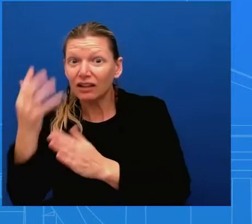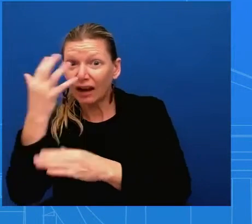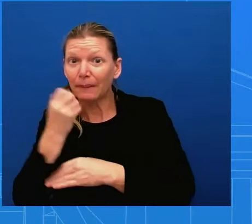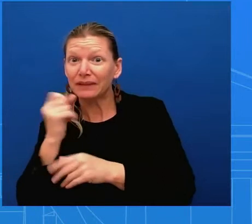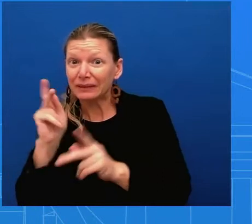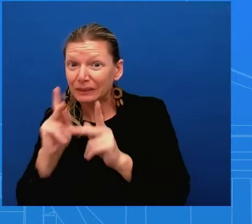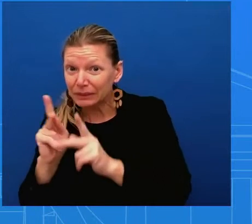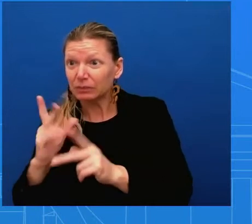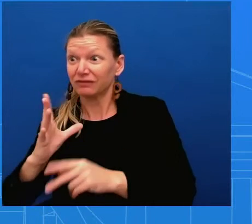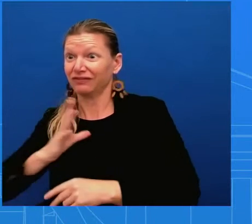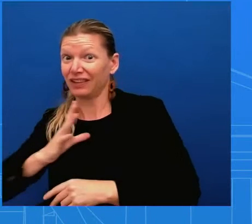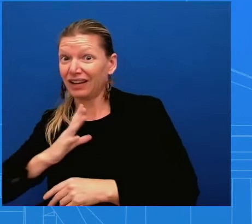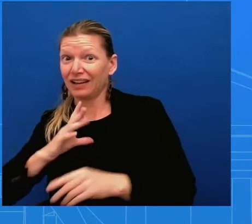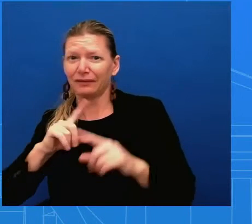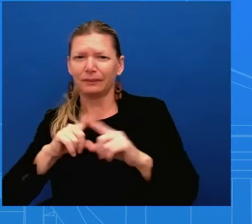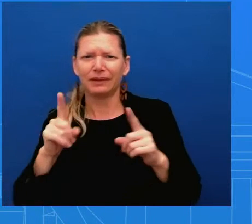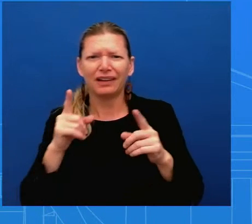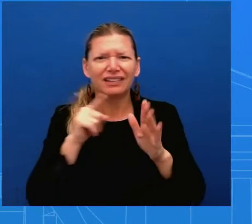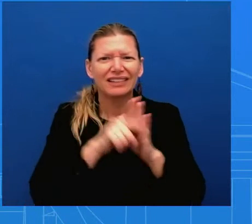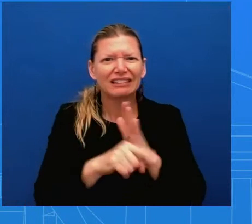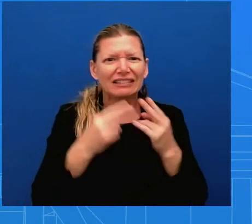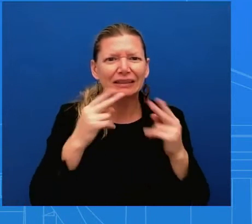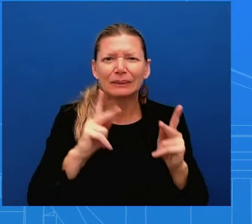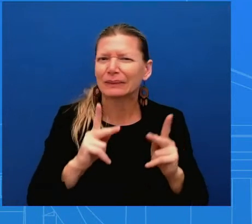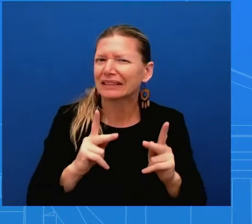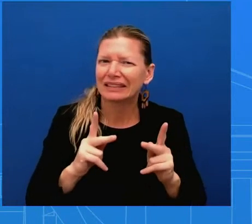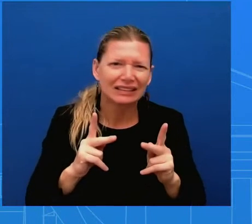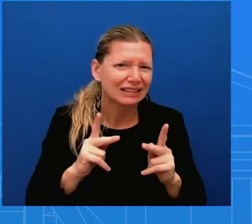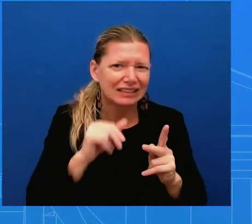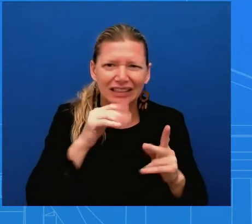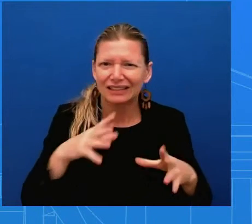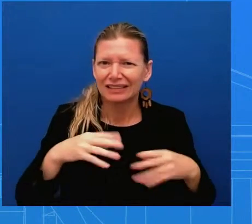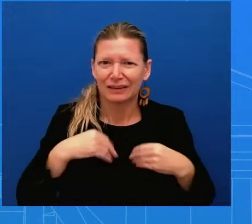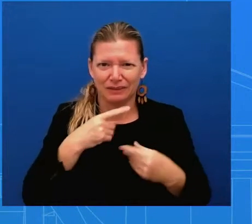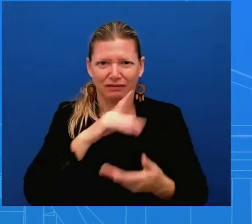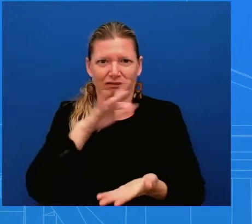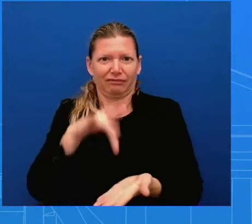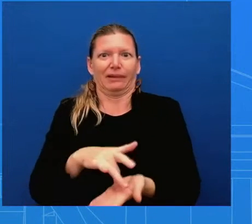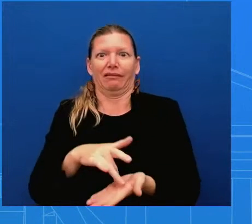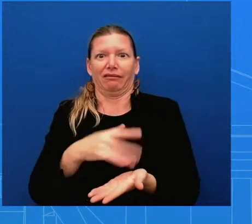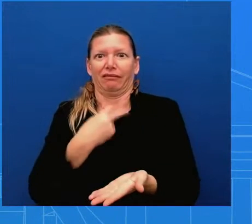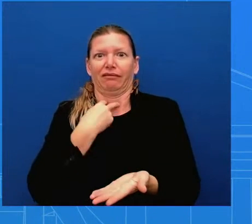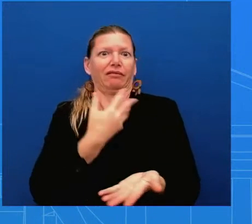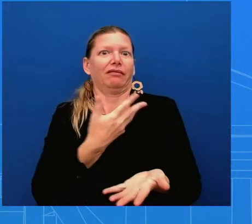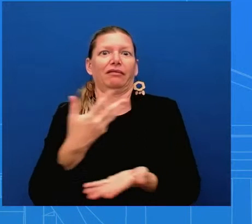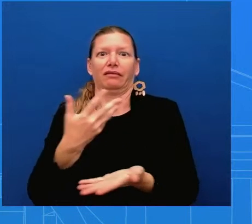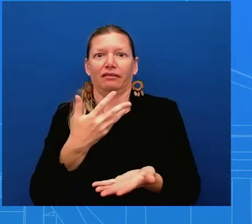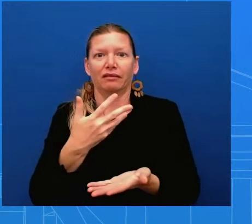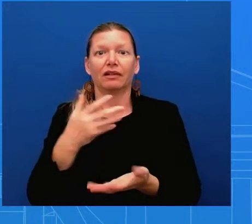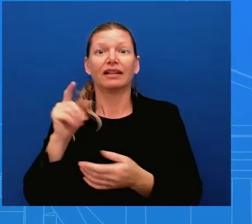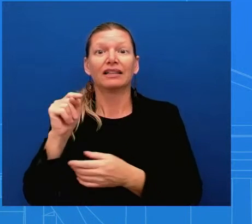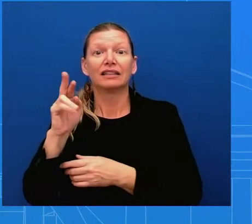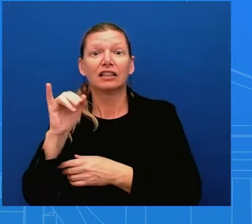as we have seen them come back in Gaza City and Khan Yunis and other places. We want to avoid that outcome. We want an outcome in which the page gets turned